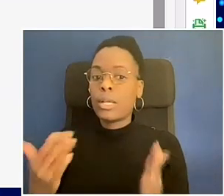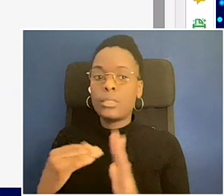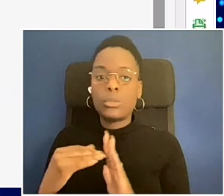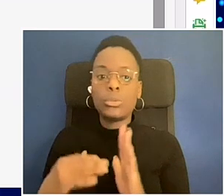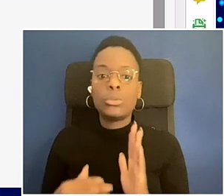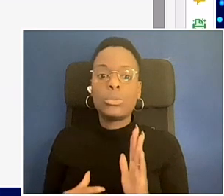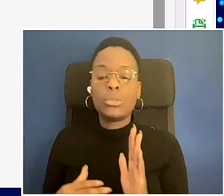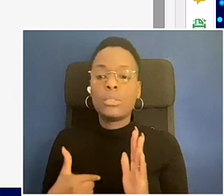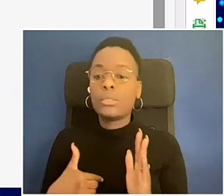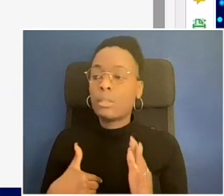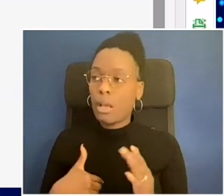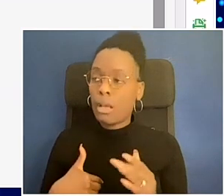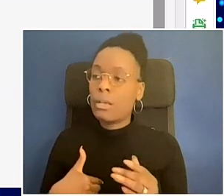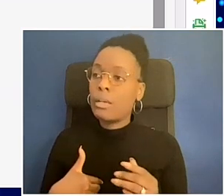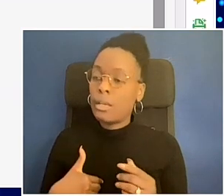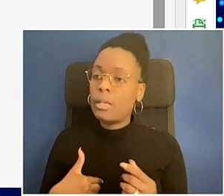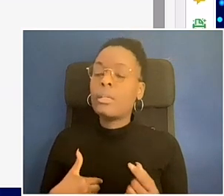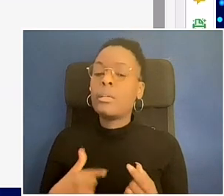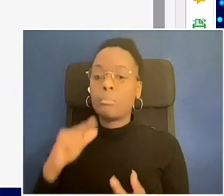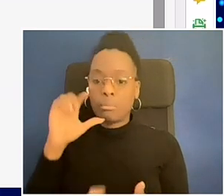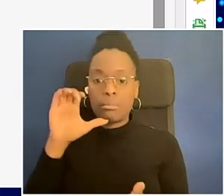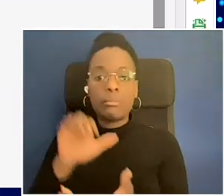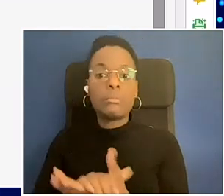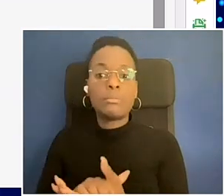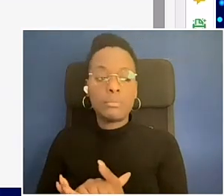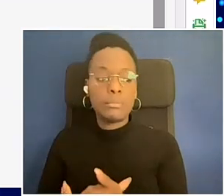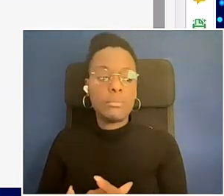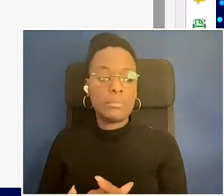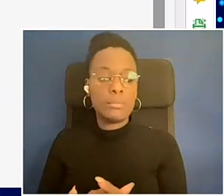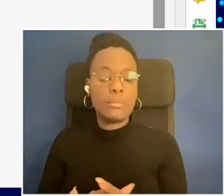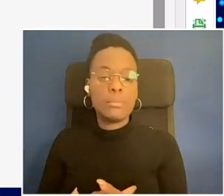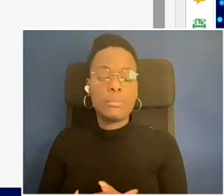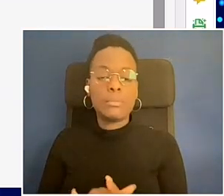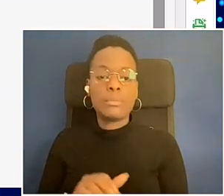that if the- if what the institution is